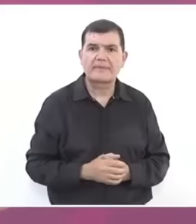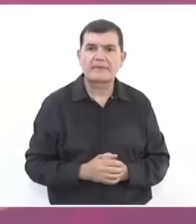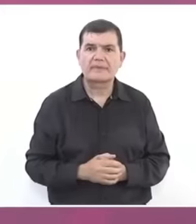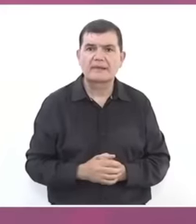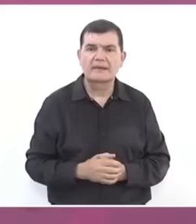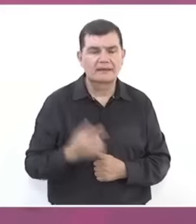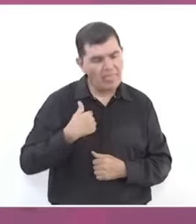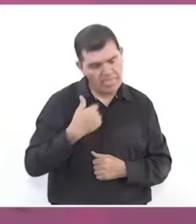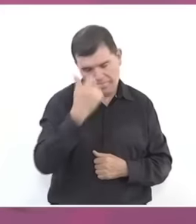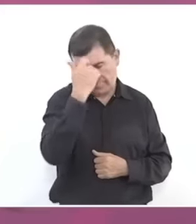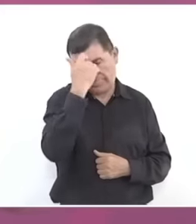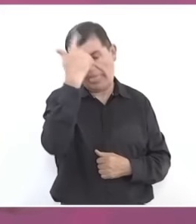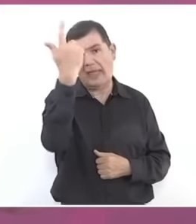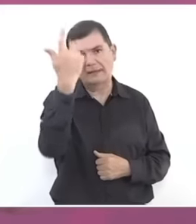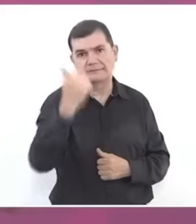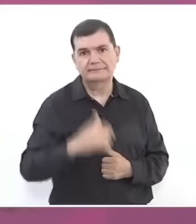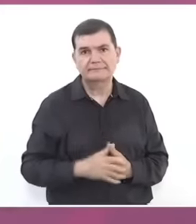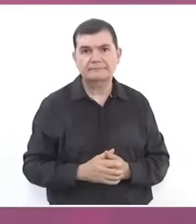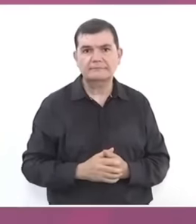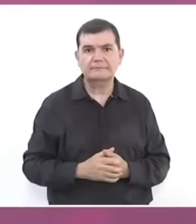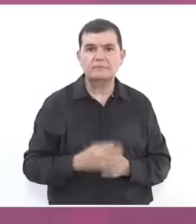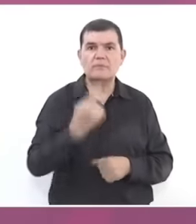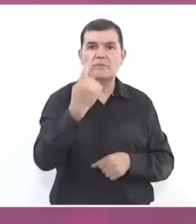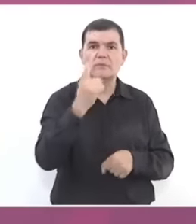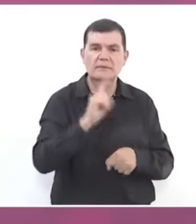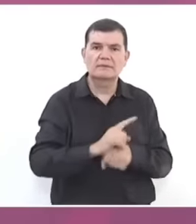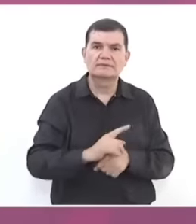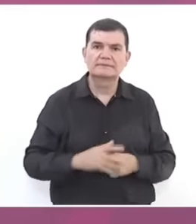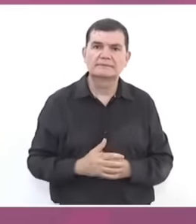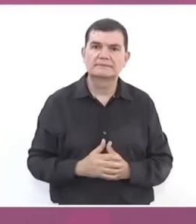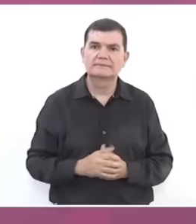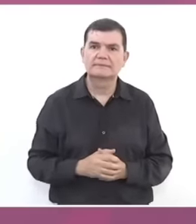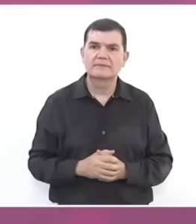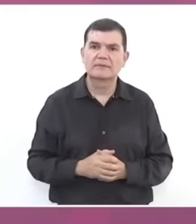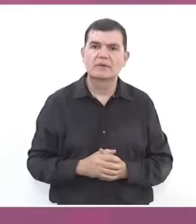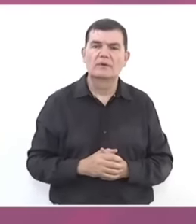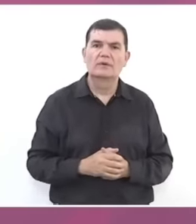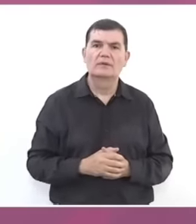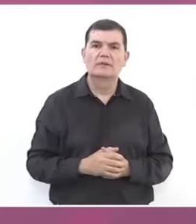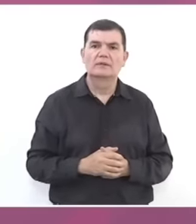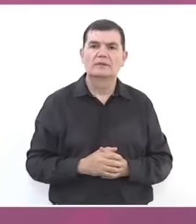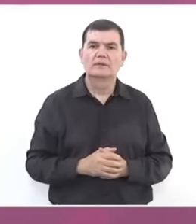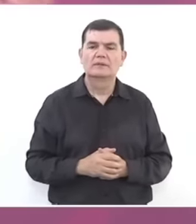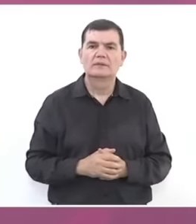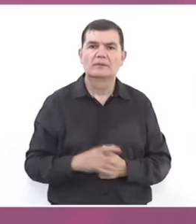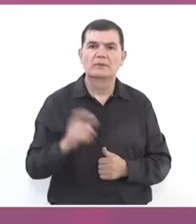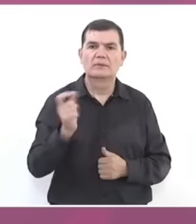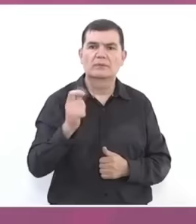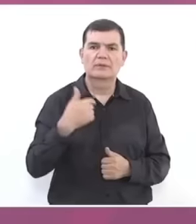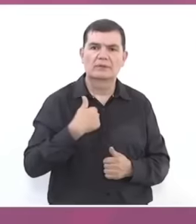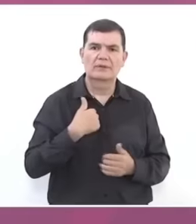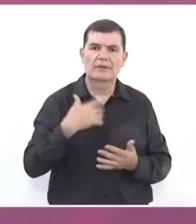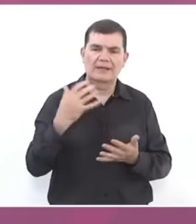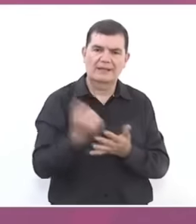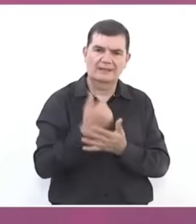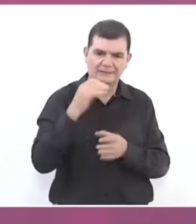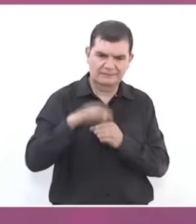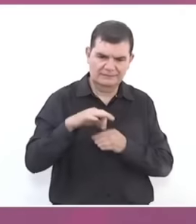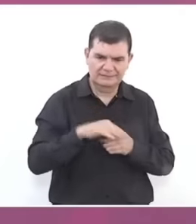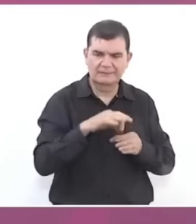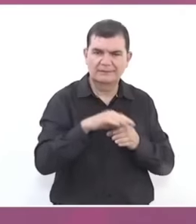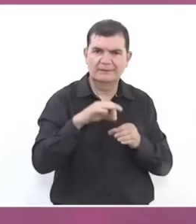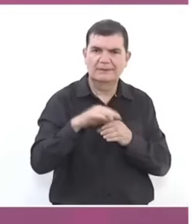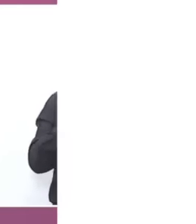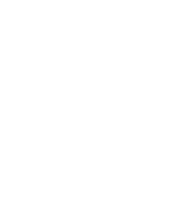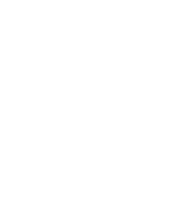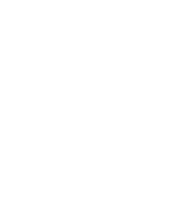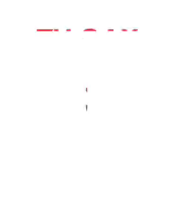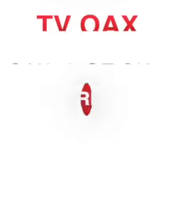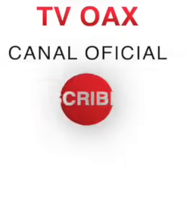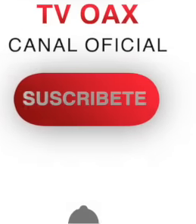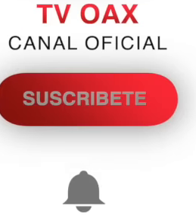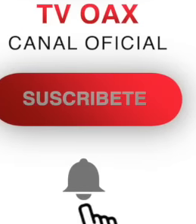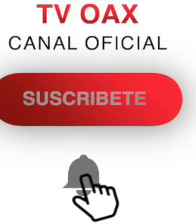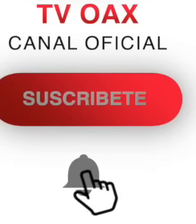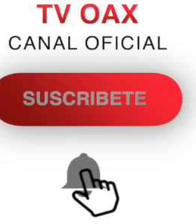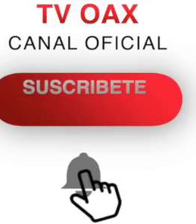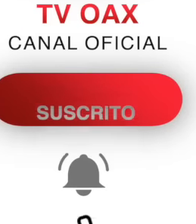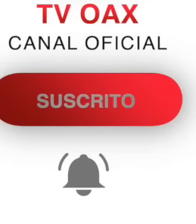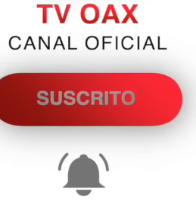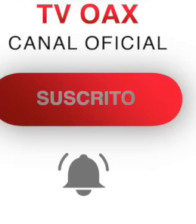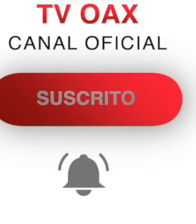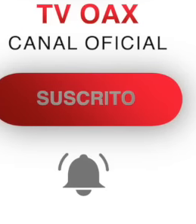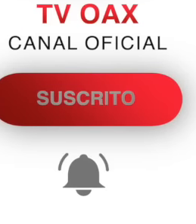It happened to me one day when we won the poll for our movement that the president gave me the